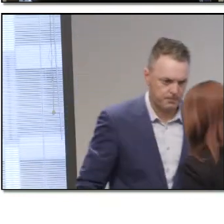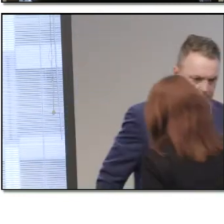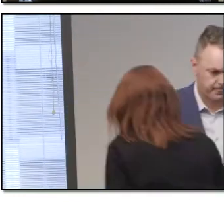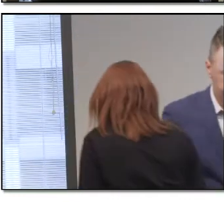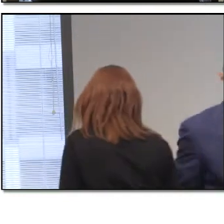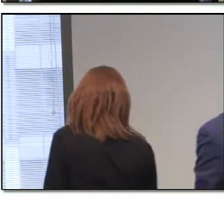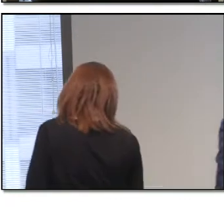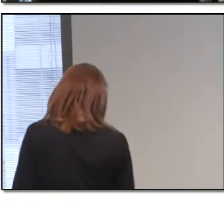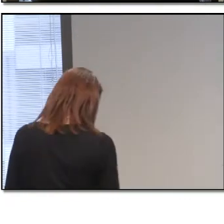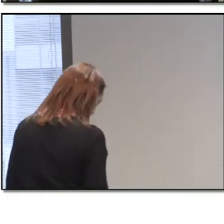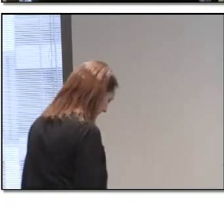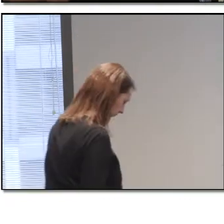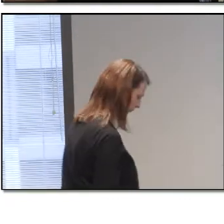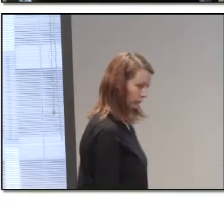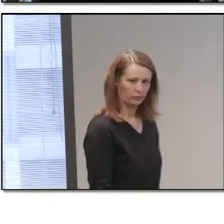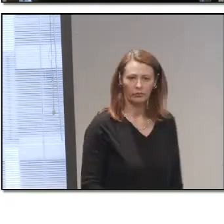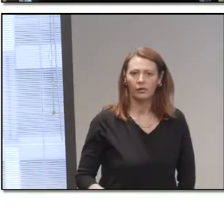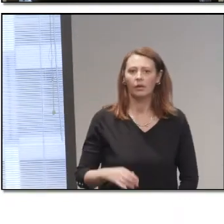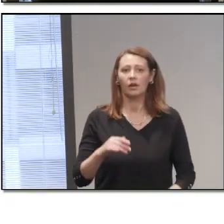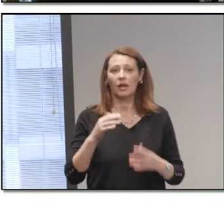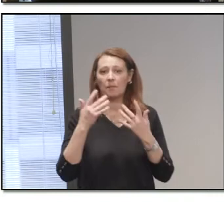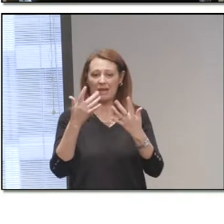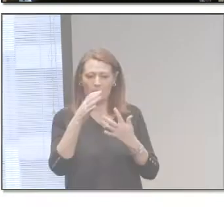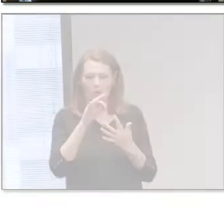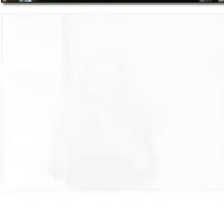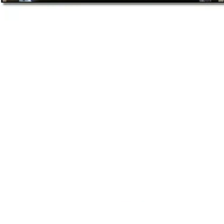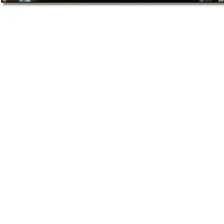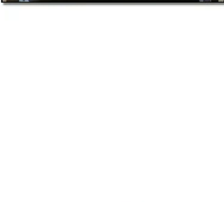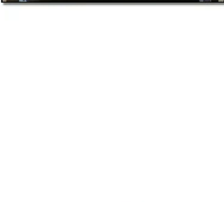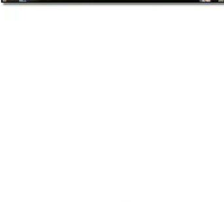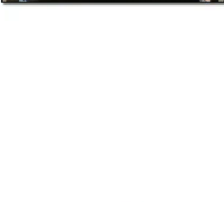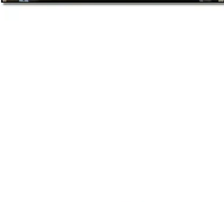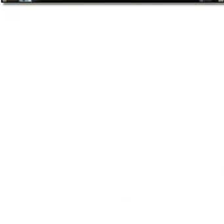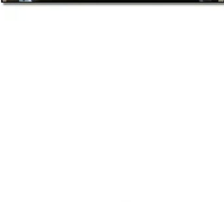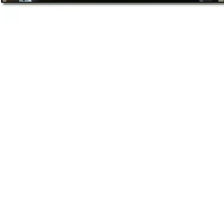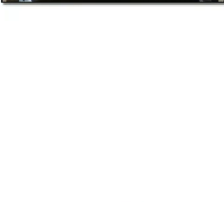Many, but not all, of our organ systems are mature at birth, and on this this shot,